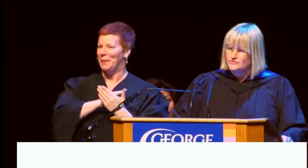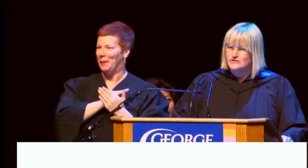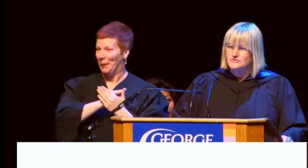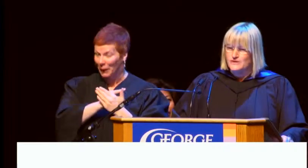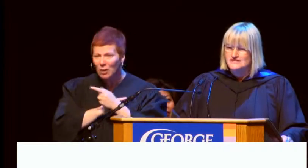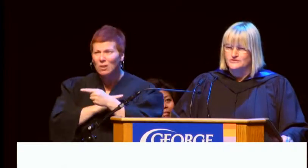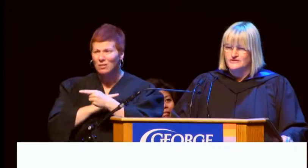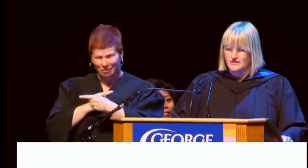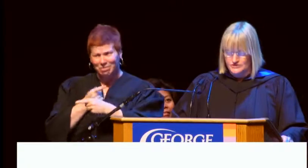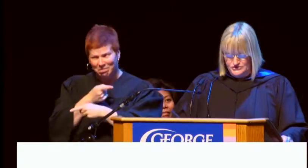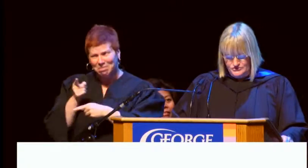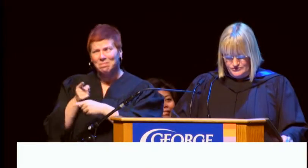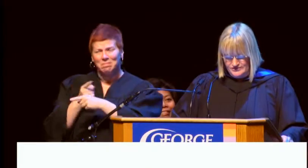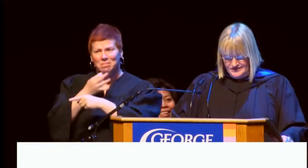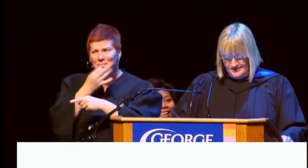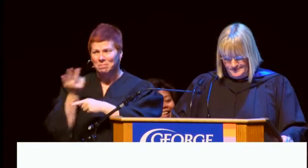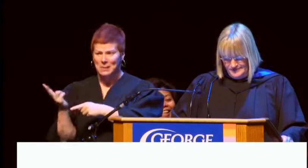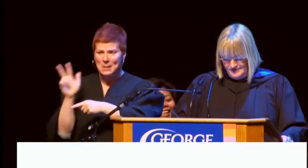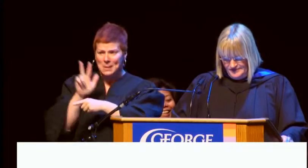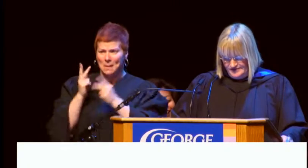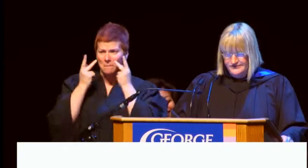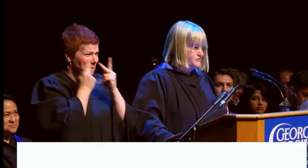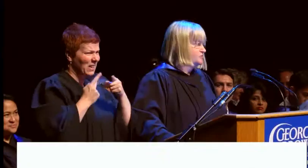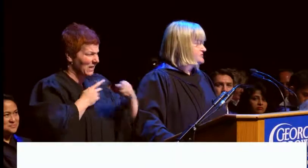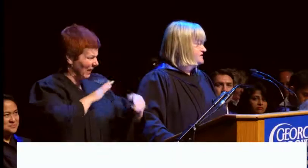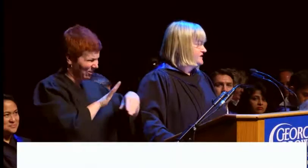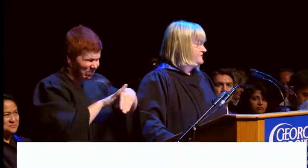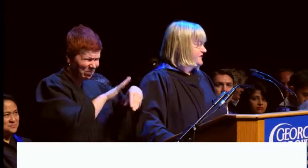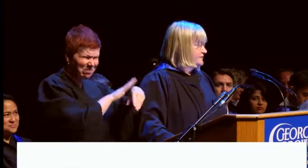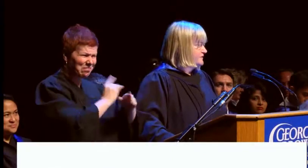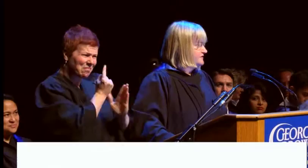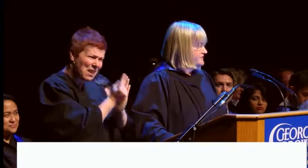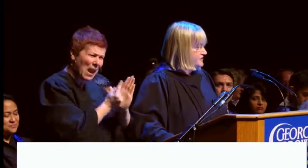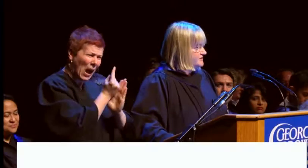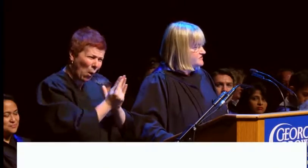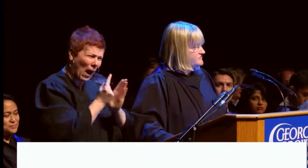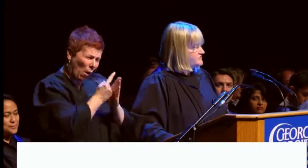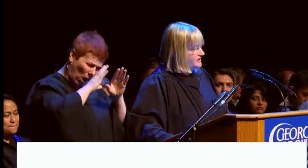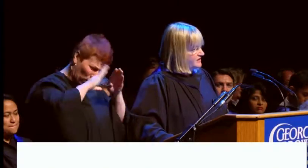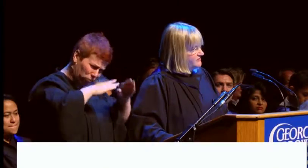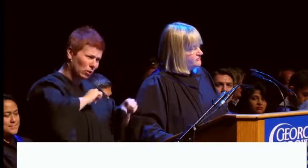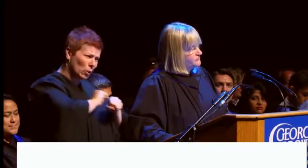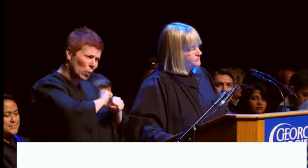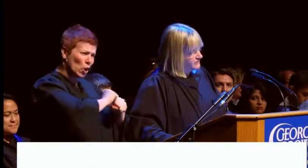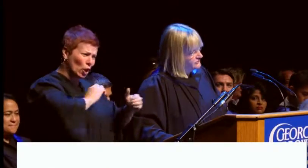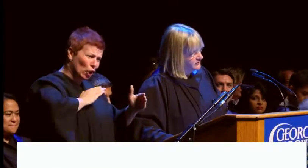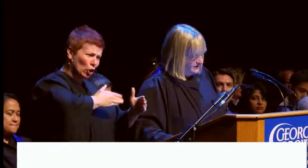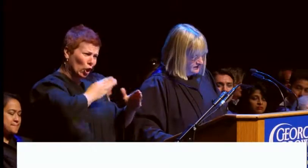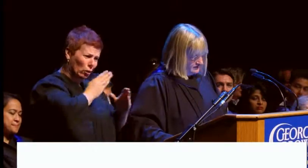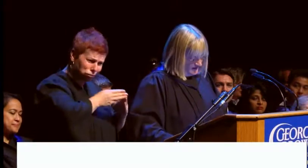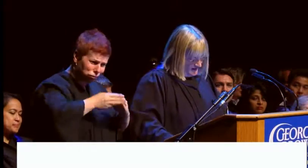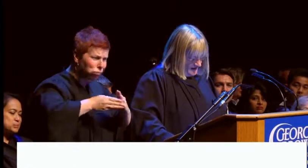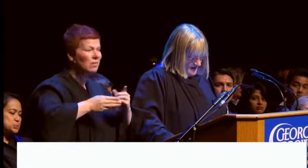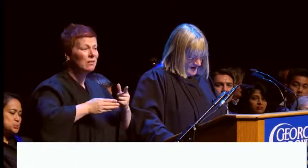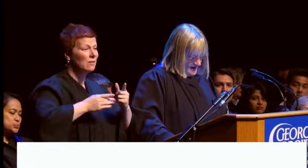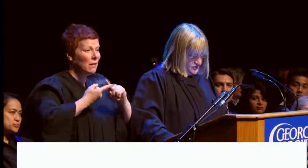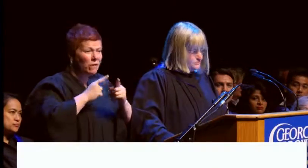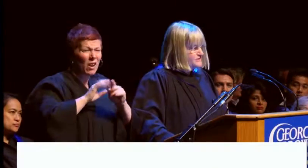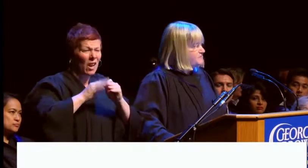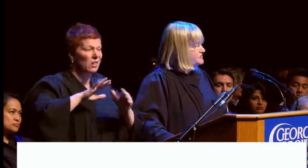TAKING PHOTOS WITH YOUR HEROS AND YOU'RE SMITTENED. AND YES, WE STILL HAVE A LIST OF CHEFS AND AUTHORS WE CONTINUE TO STALK AND HOPE TO ENTICE TO TORONTO IN THE FUTURE.